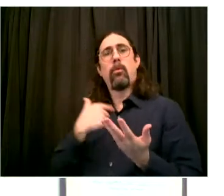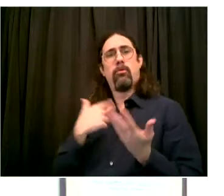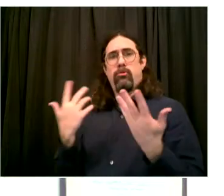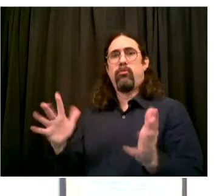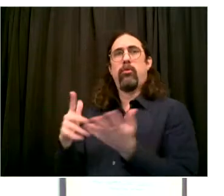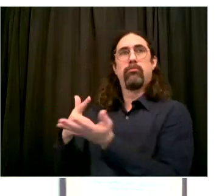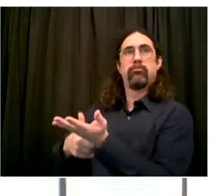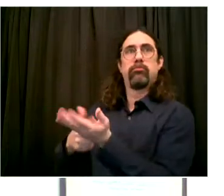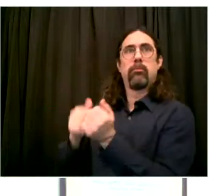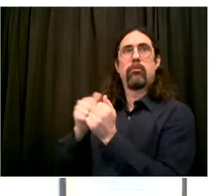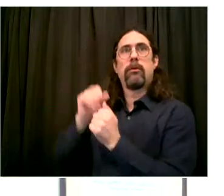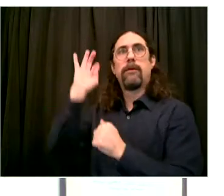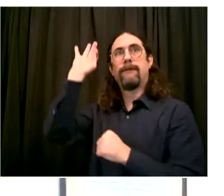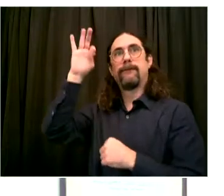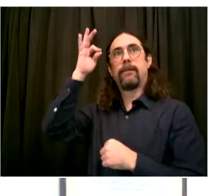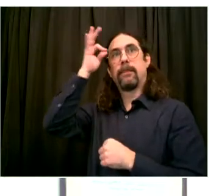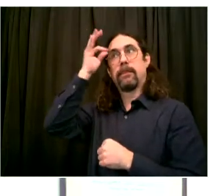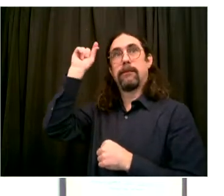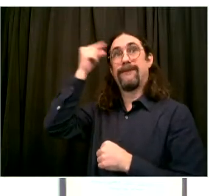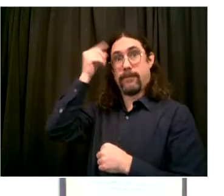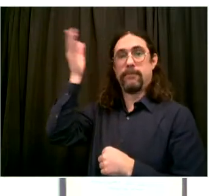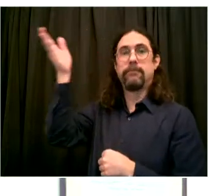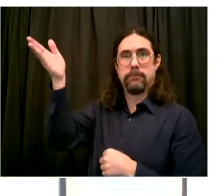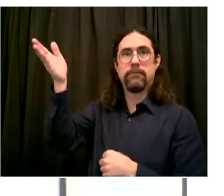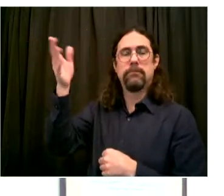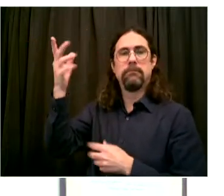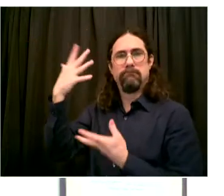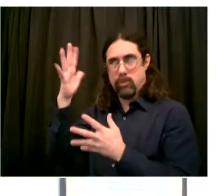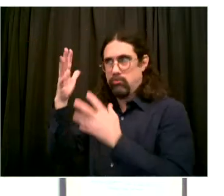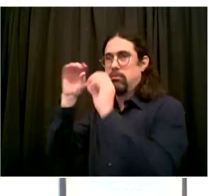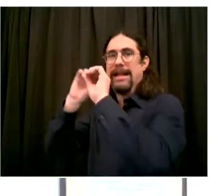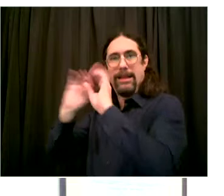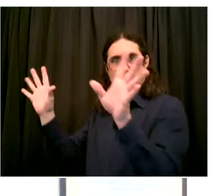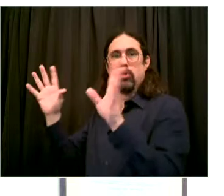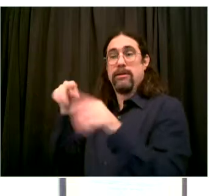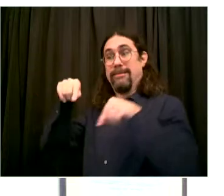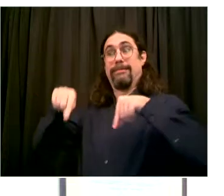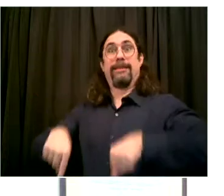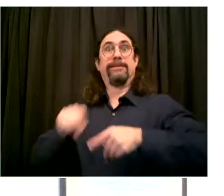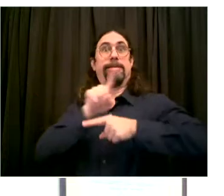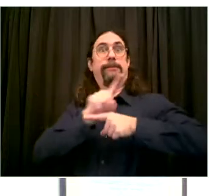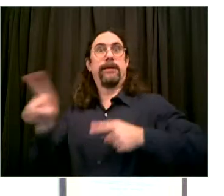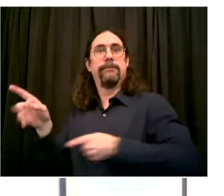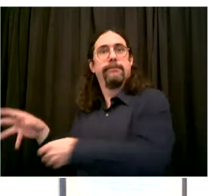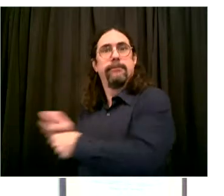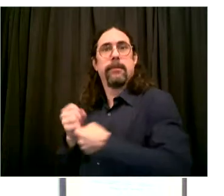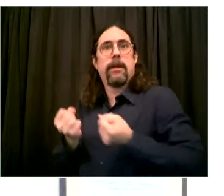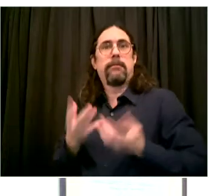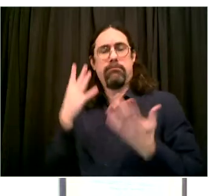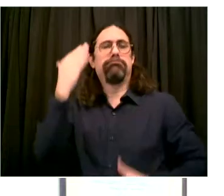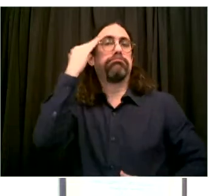TOMORRROW WWHAT HER ALLOCATION WILL BE FOR NEXT WEEK. BUT FOR PLANNINI NG PURPOSES THAT THE MAYOR HAS DESCRIBED WE